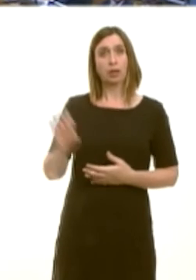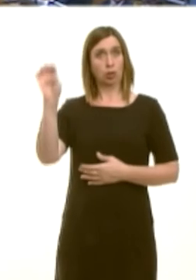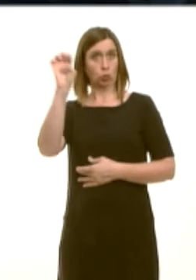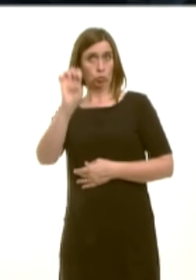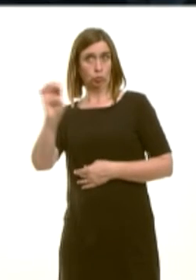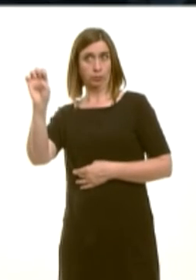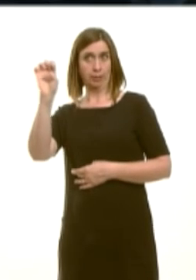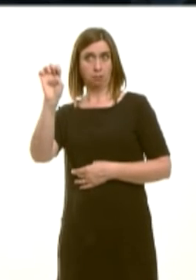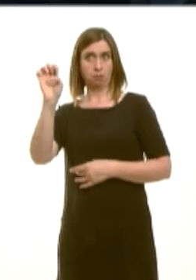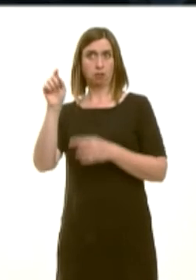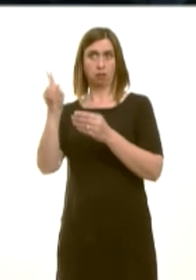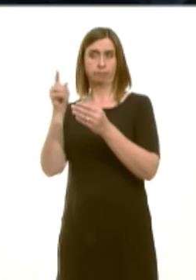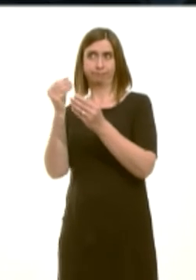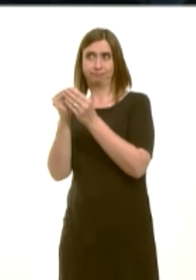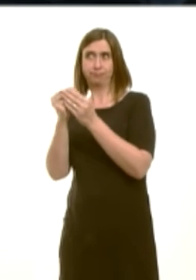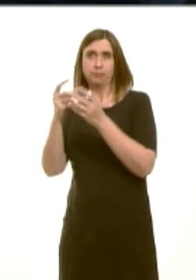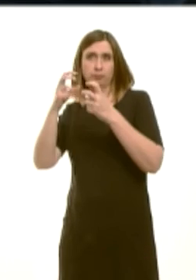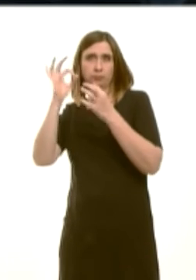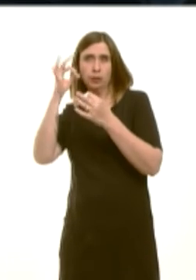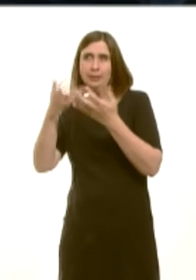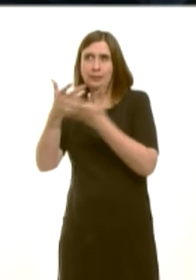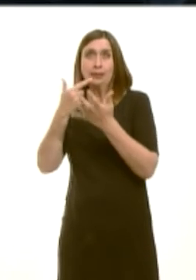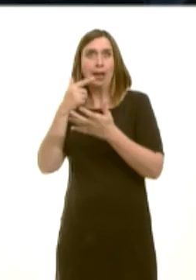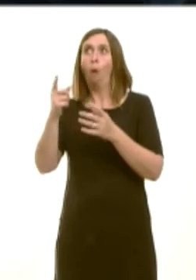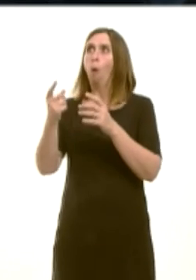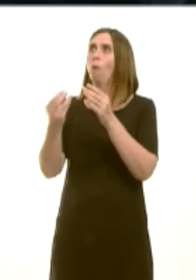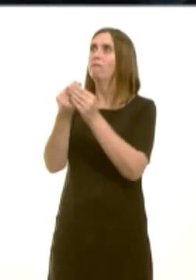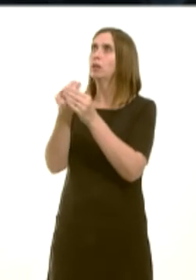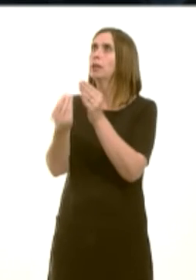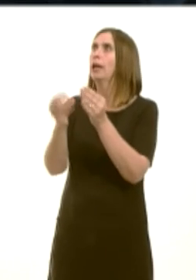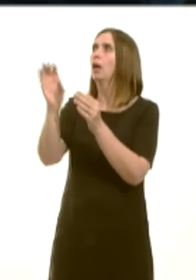and Business Committee report on EU funding opportunities also called on Welsh Government